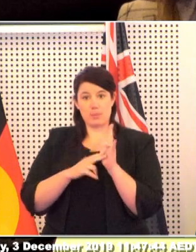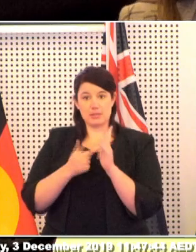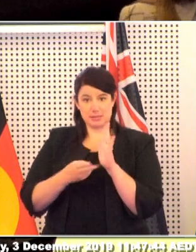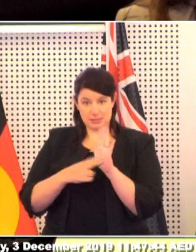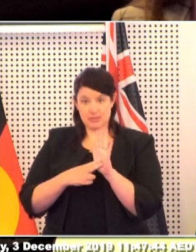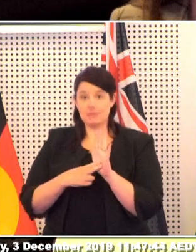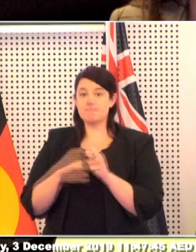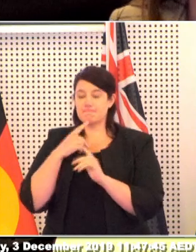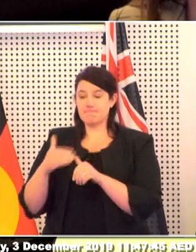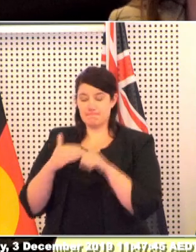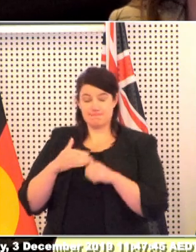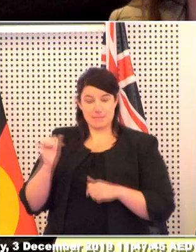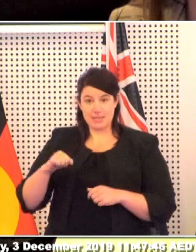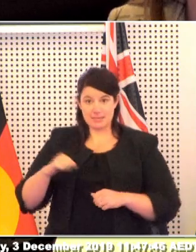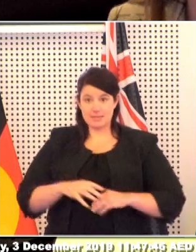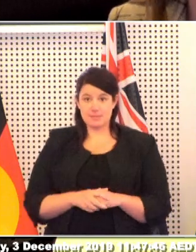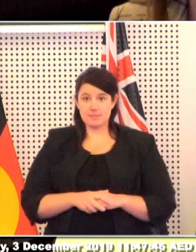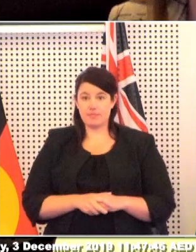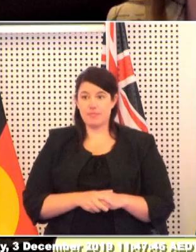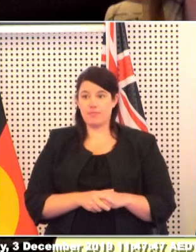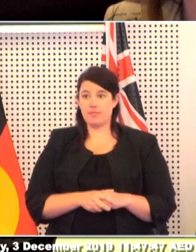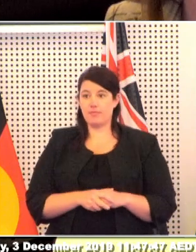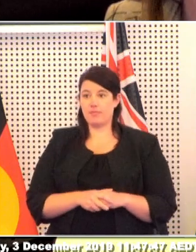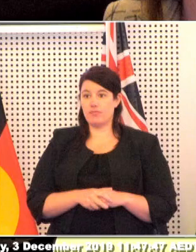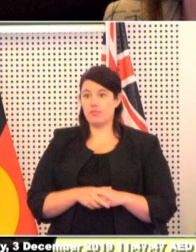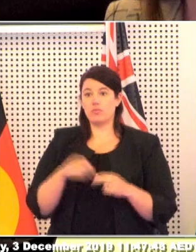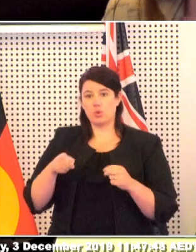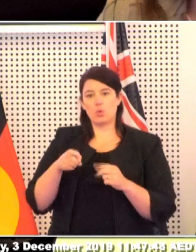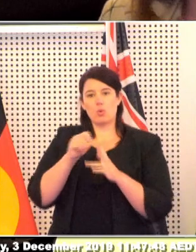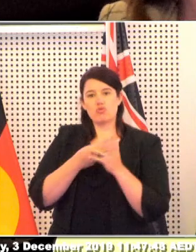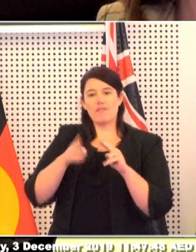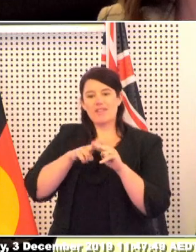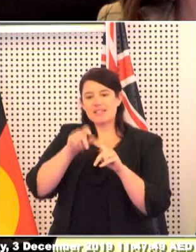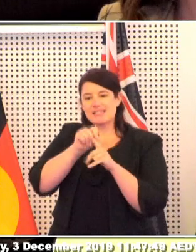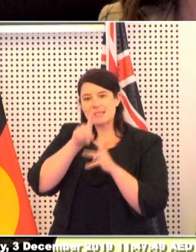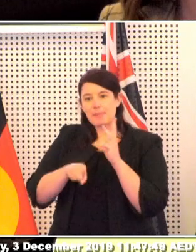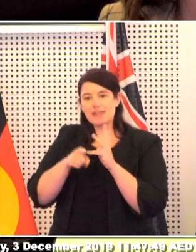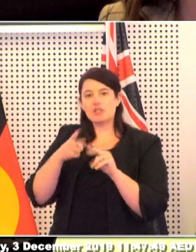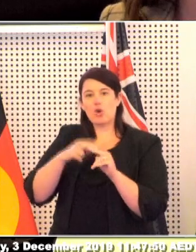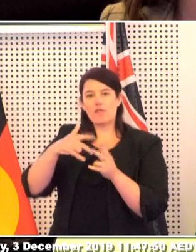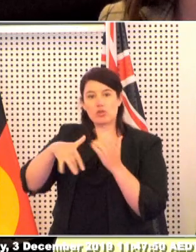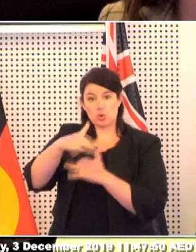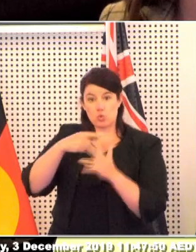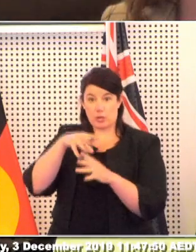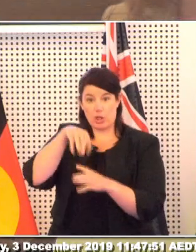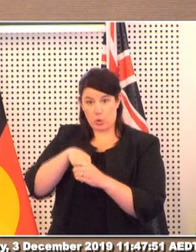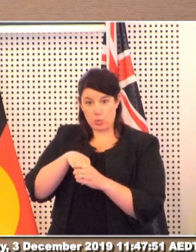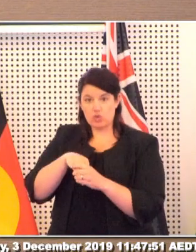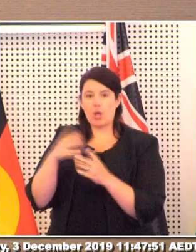And you are a Professor of Disability and Community Inclusion. That’s right. And you’re based at Flinders University, yes?